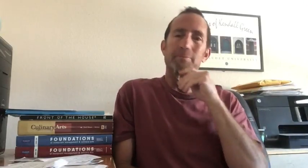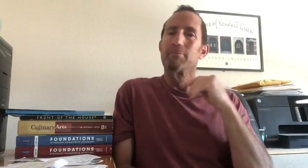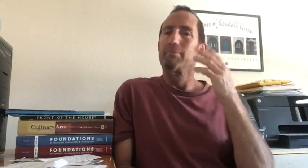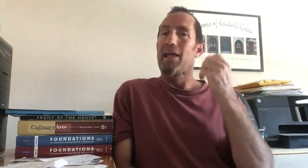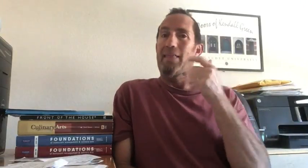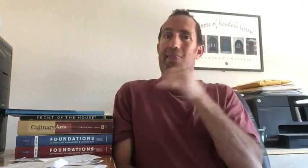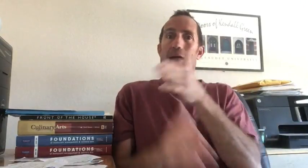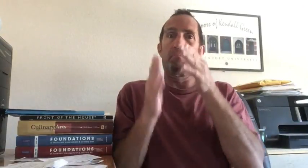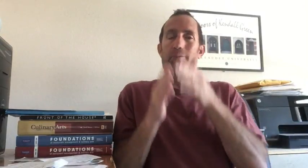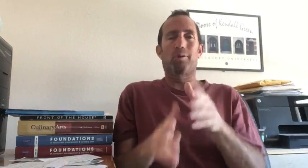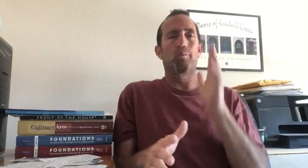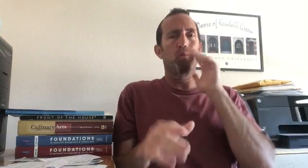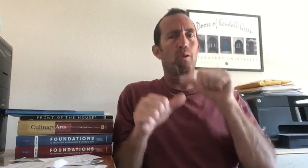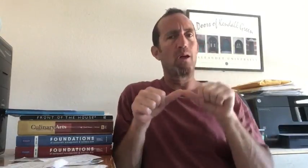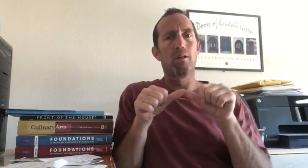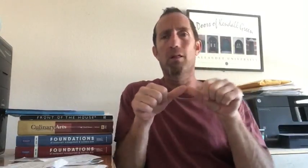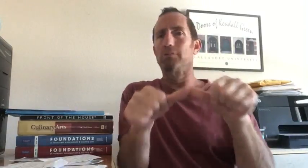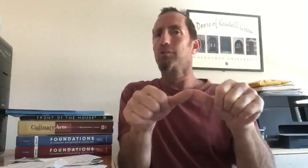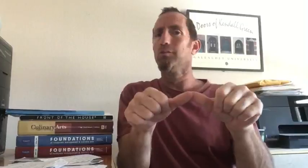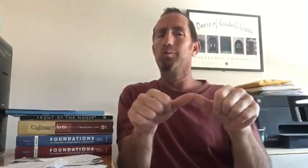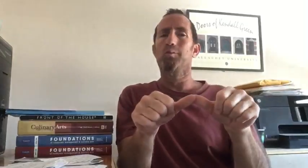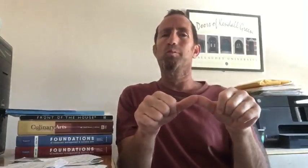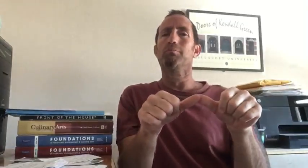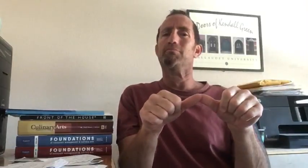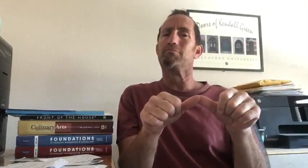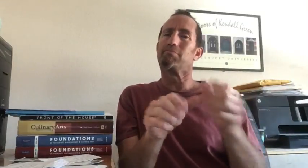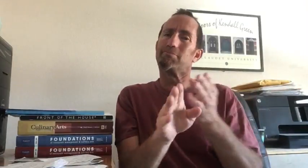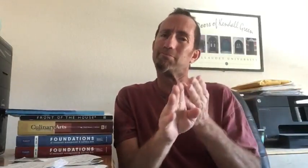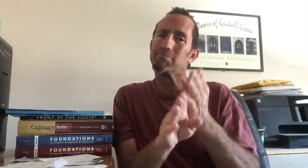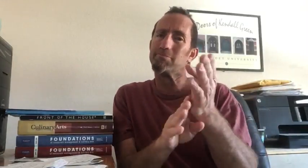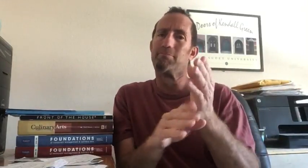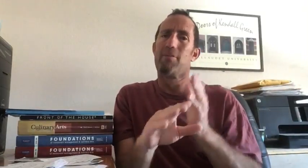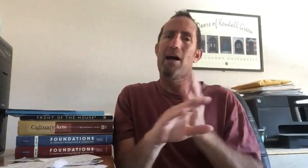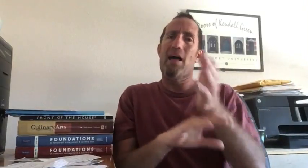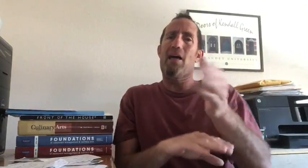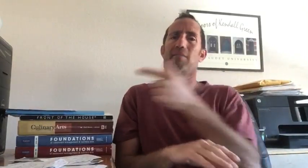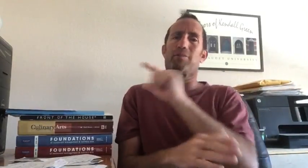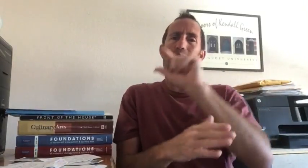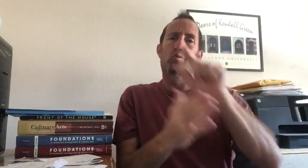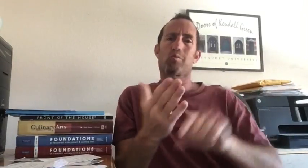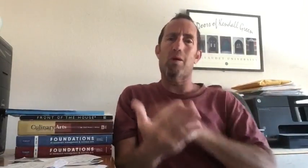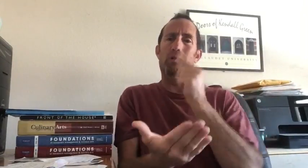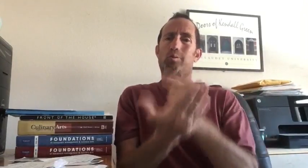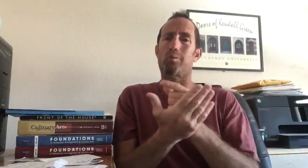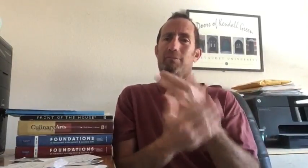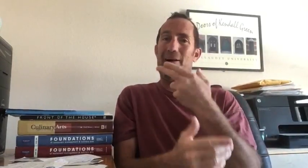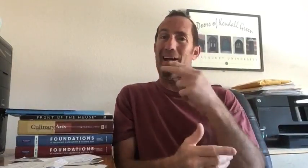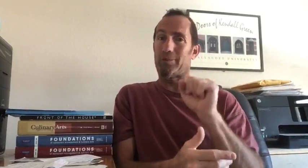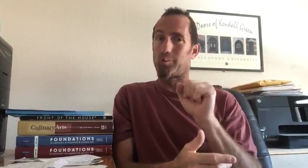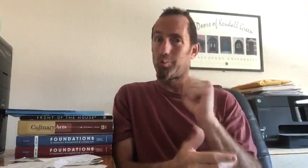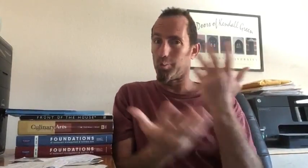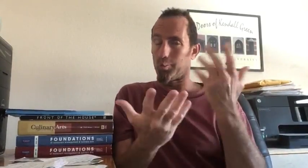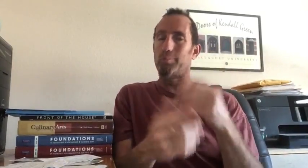And this student will continue in this karere after they graduate high school, no doubt about it.